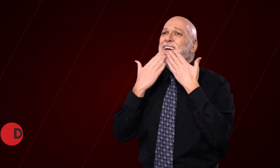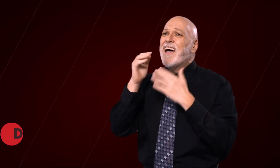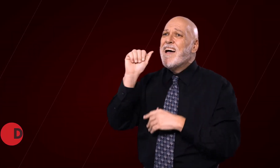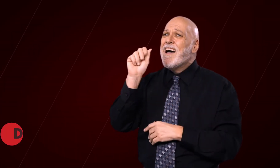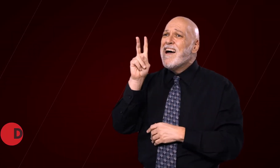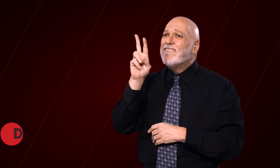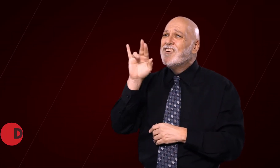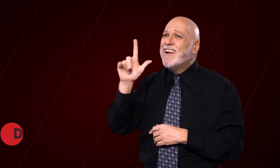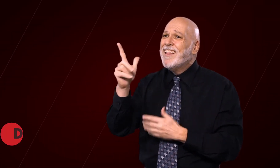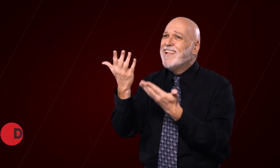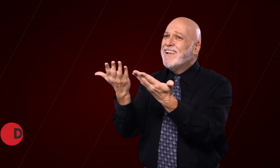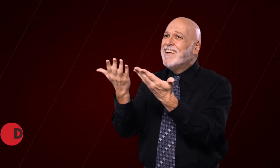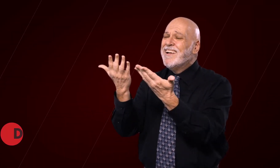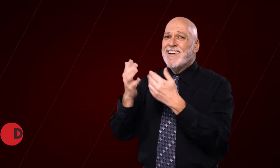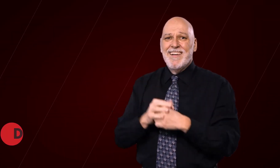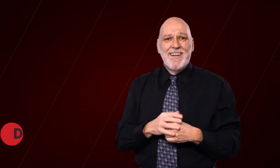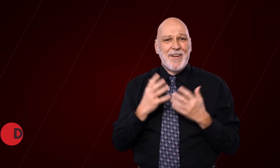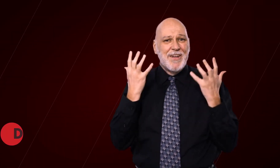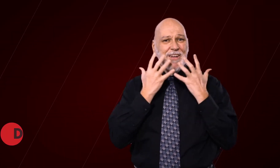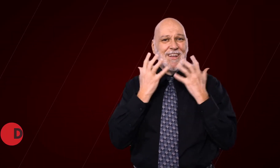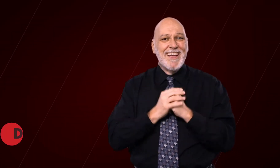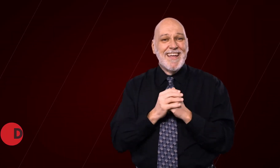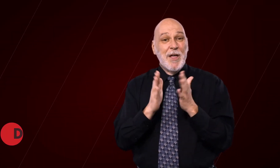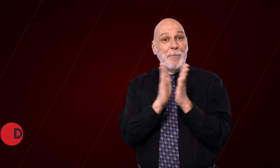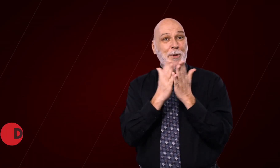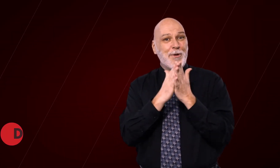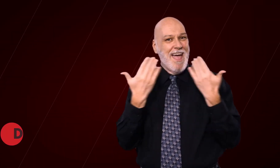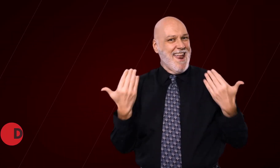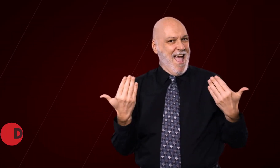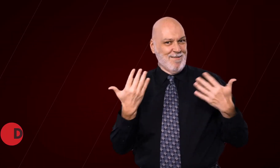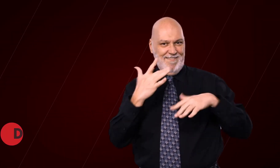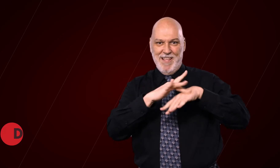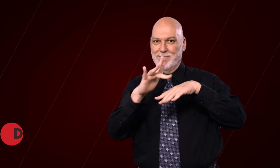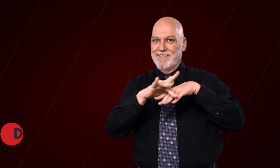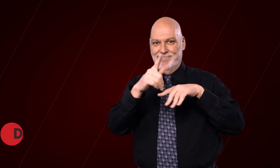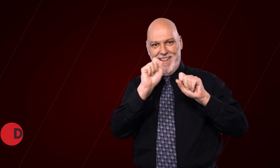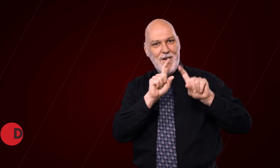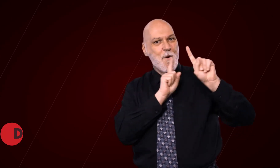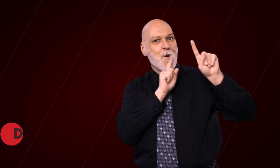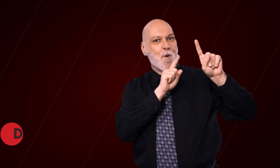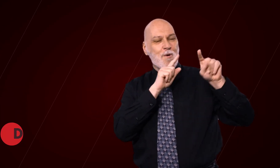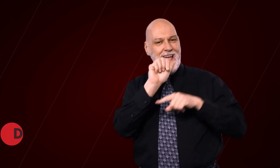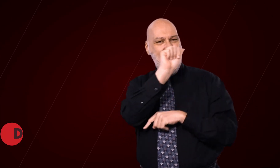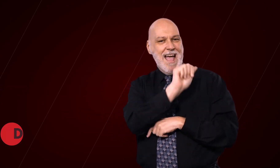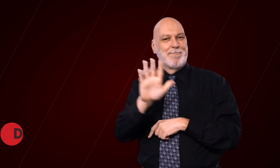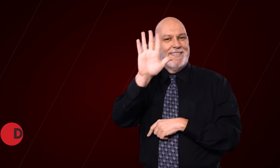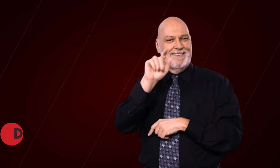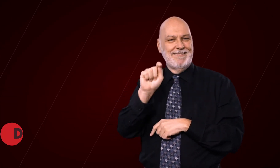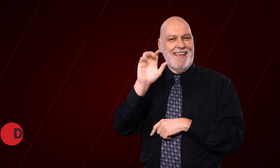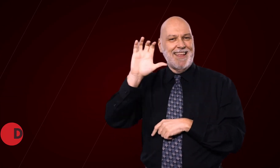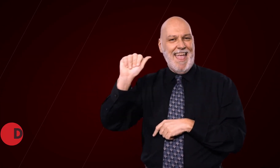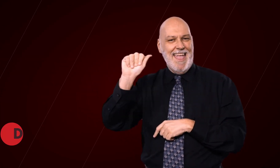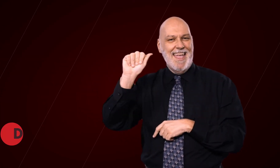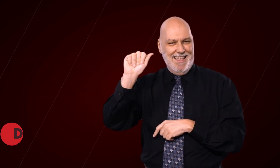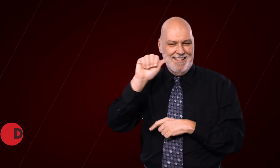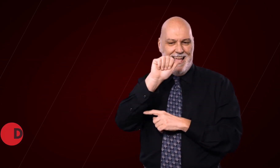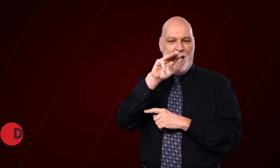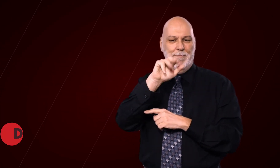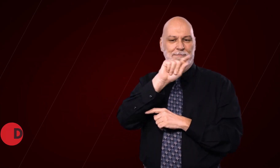[Anselmo]: Thanks, Avril! The book is available on Amazon.ca,